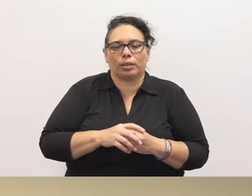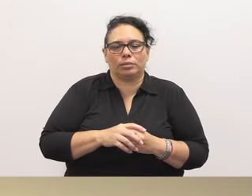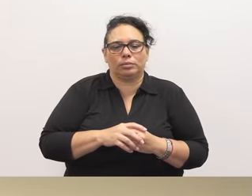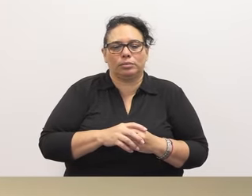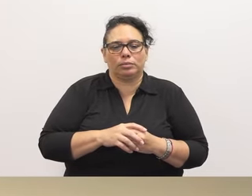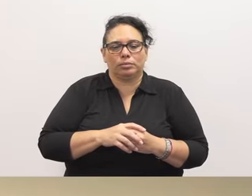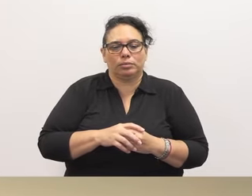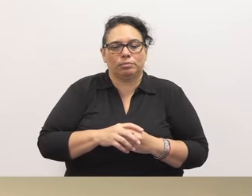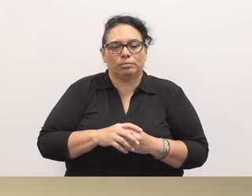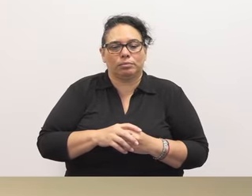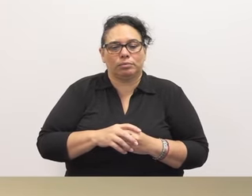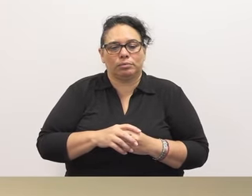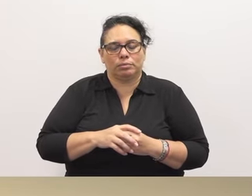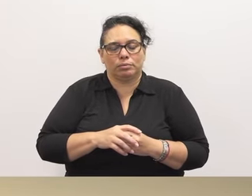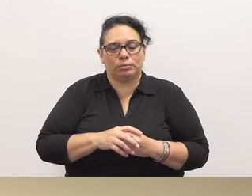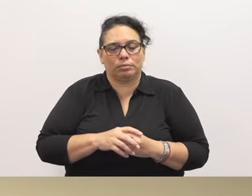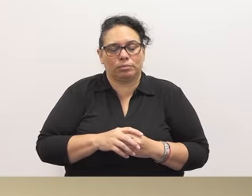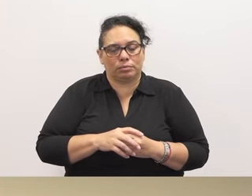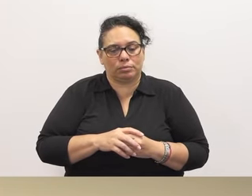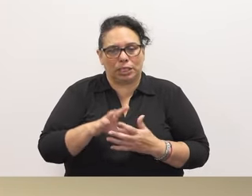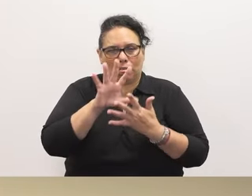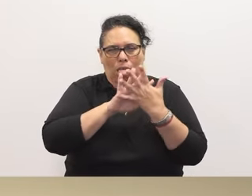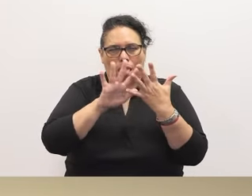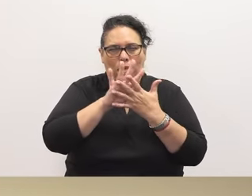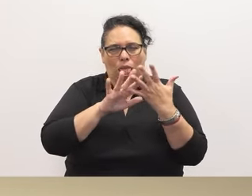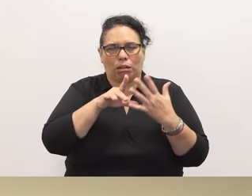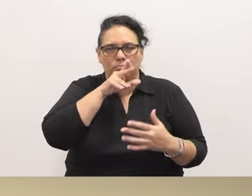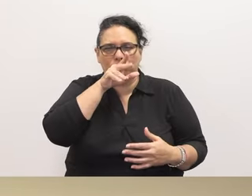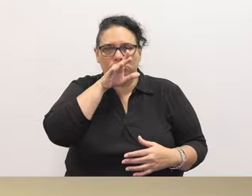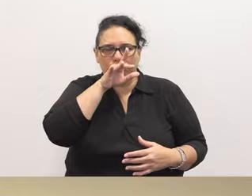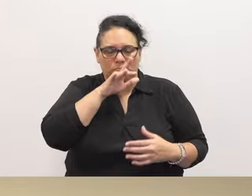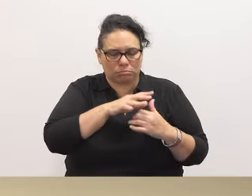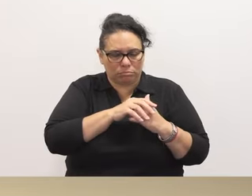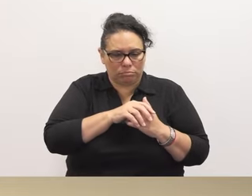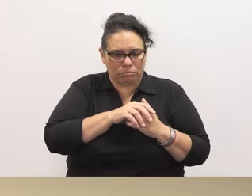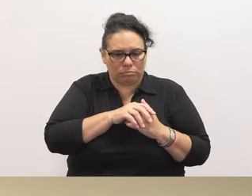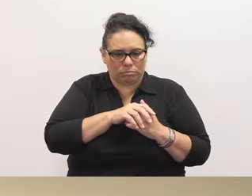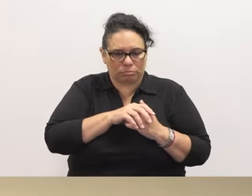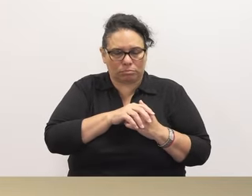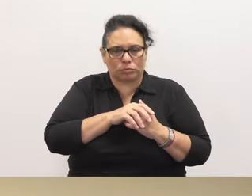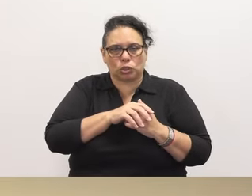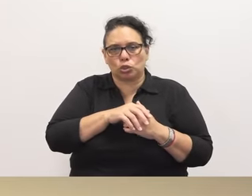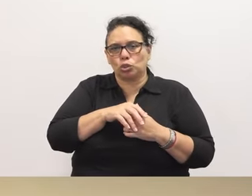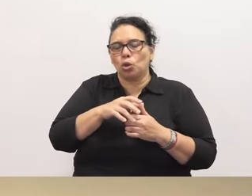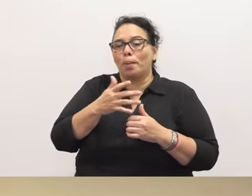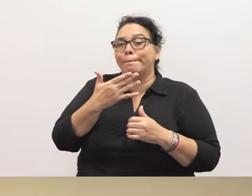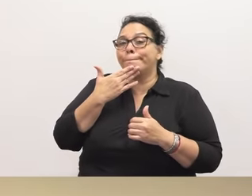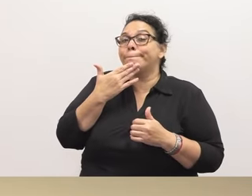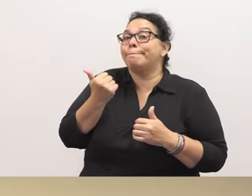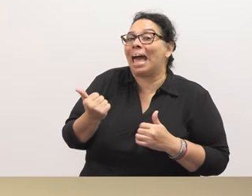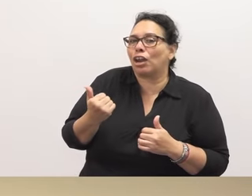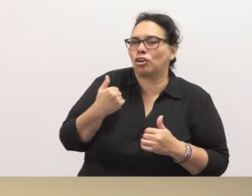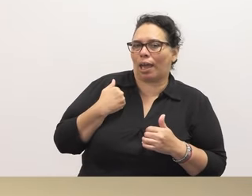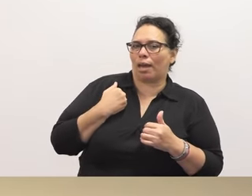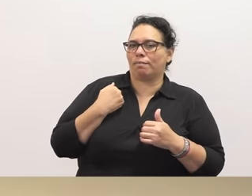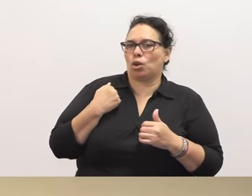the idea is that you'll have identified preferably no more than one to three goals, one to three guardrails, definitely no more than five of each.